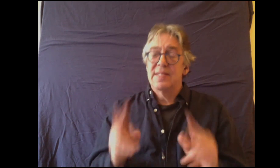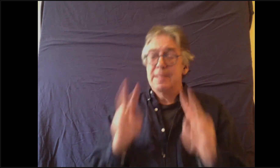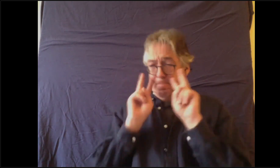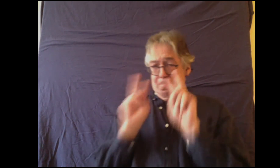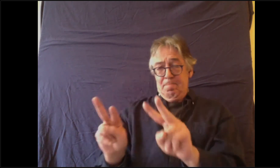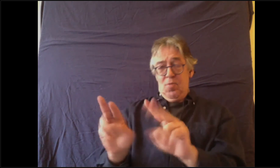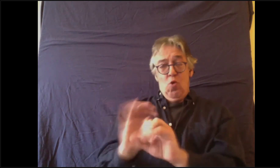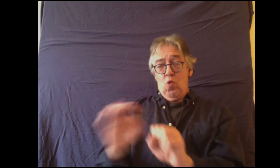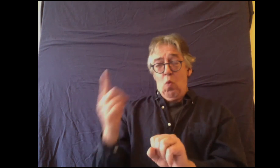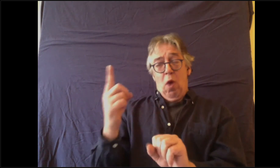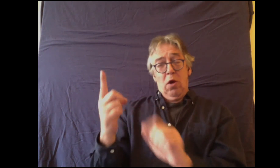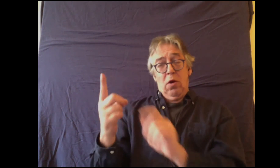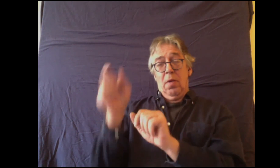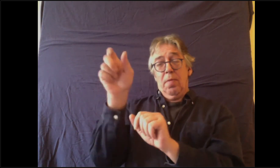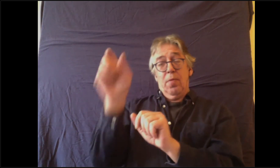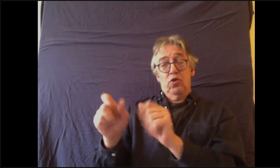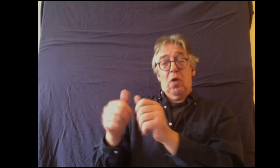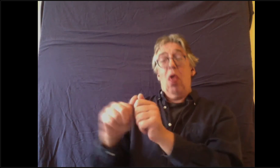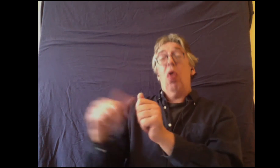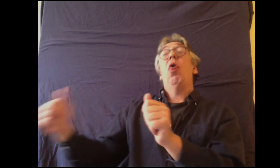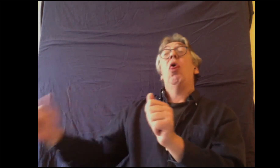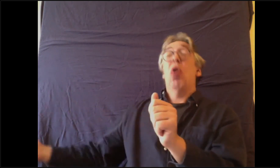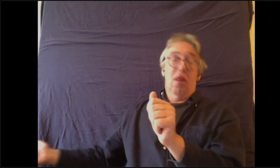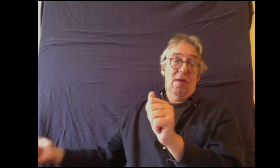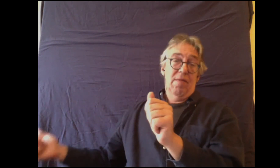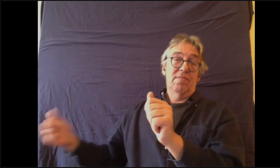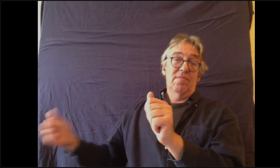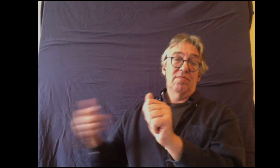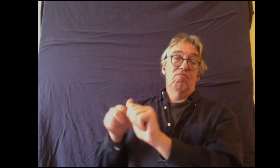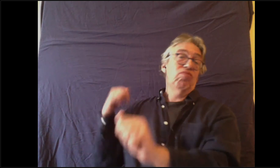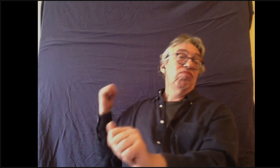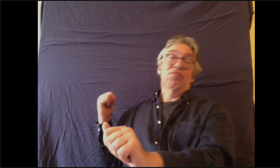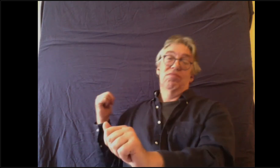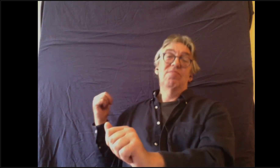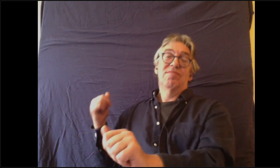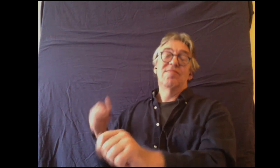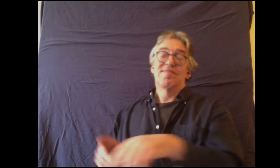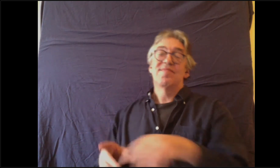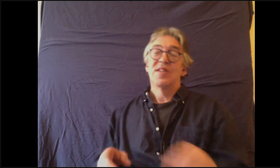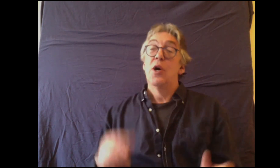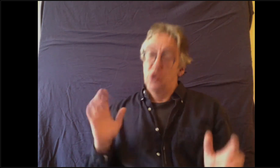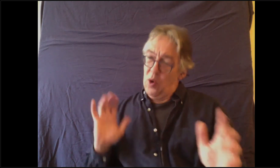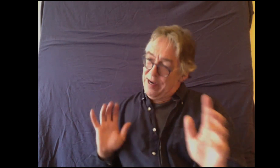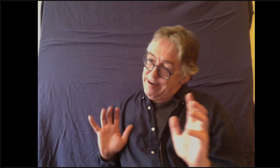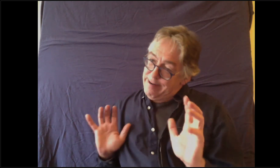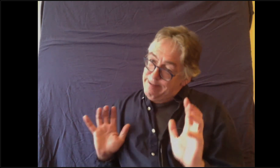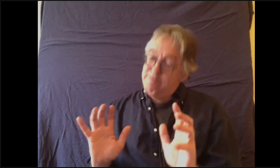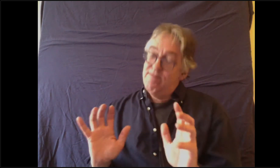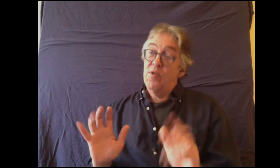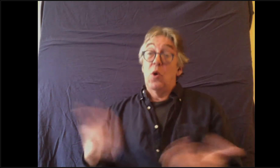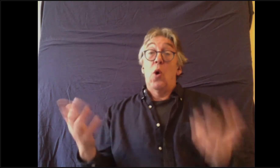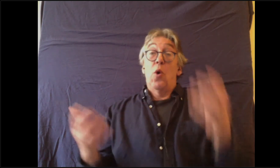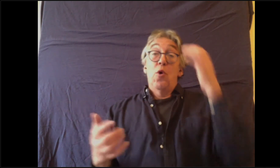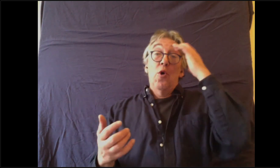That means we have being able to make the government to put aside big grants